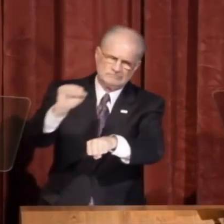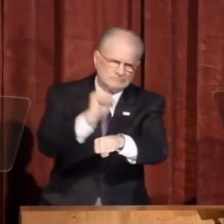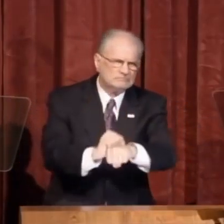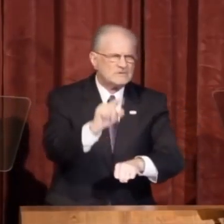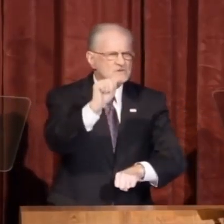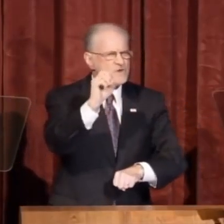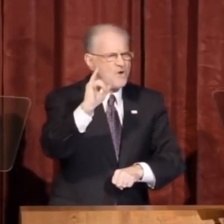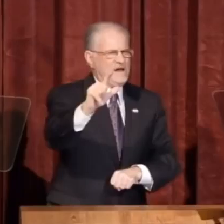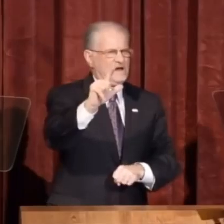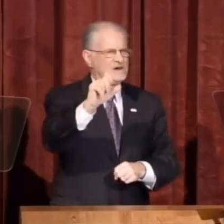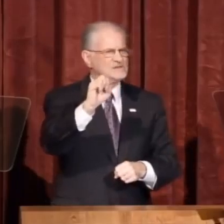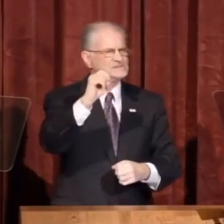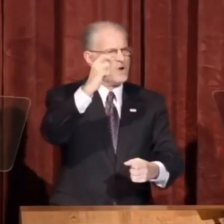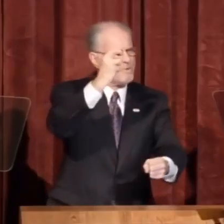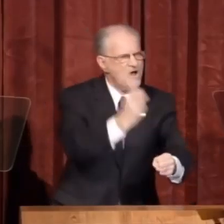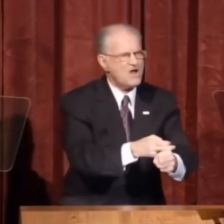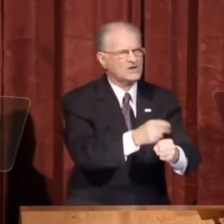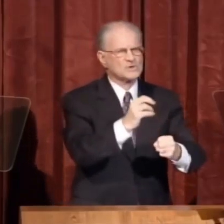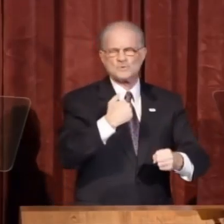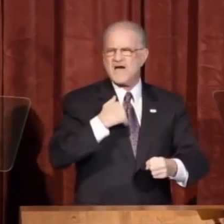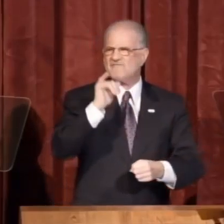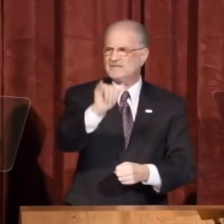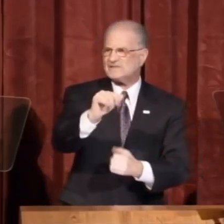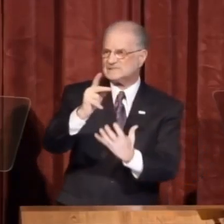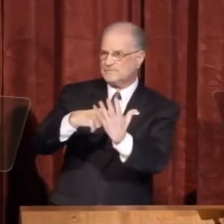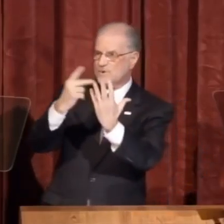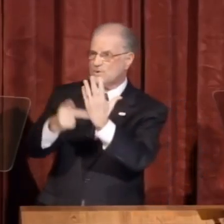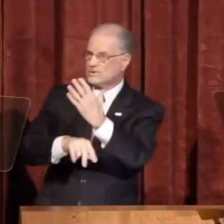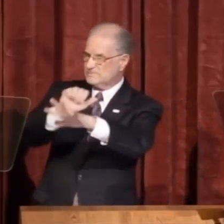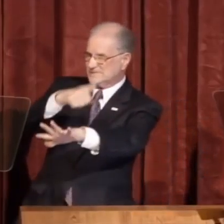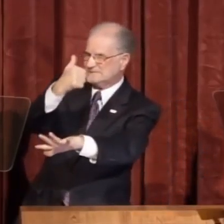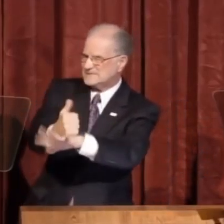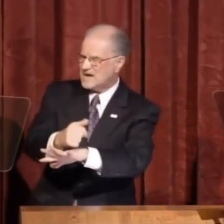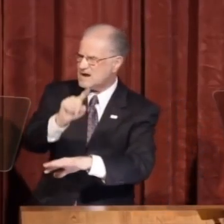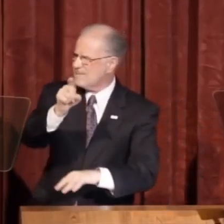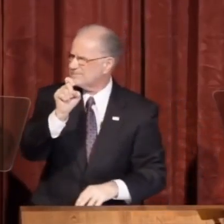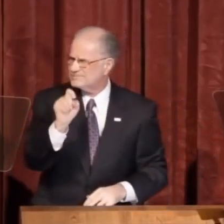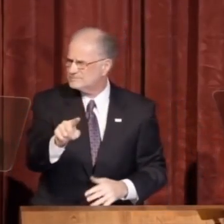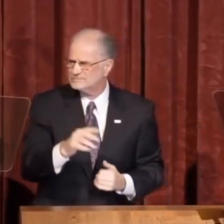and graduate from a masters of architecture program.